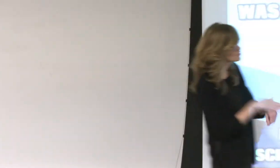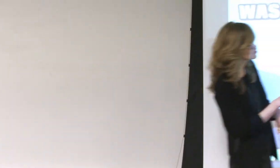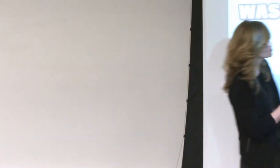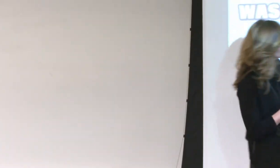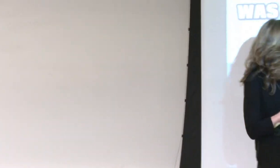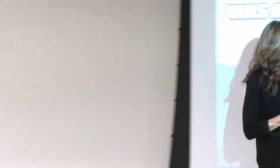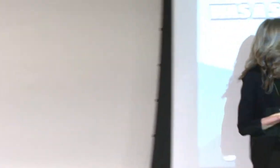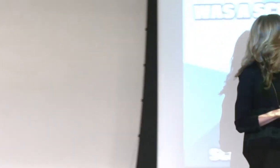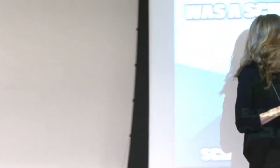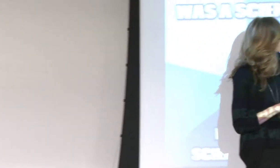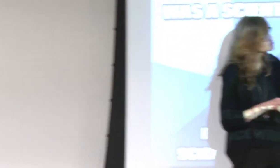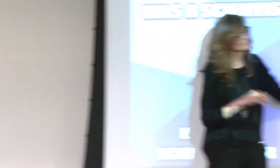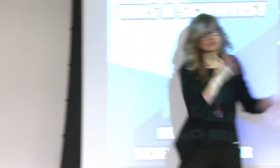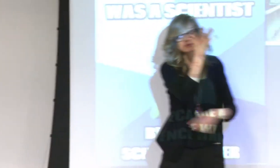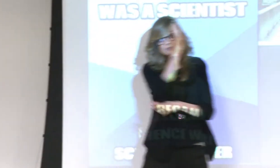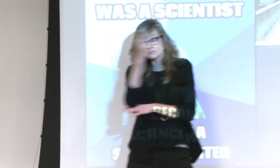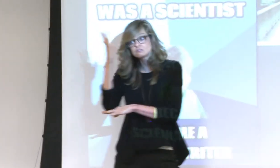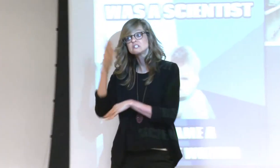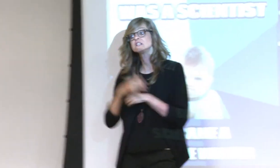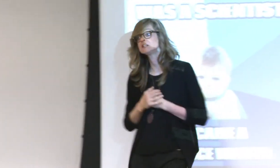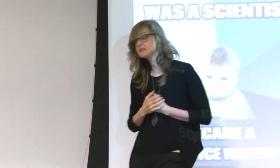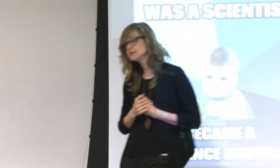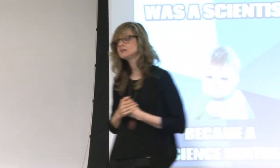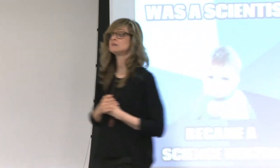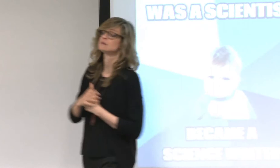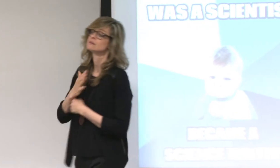THERE ARE BEACHES, THERE ARE FORESTS.